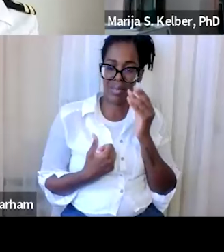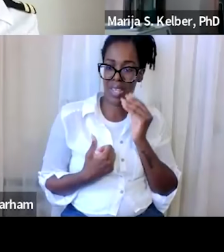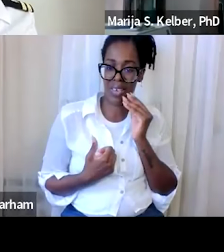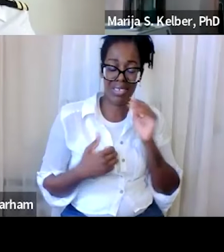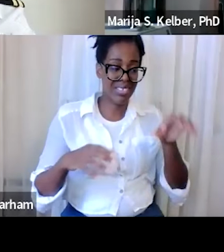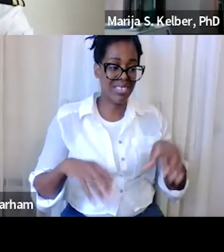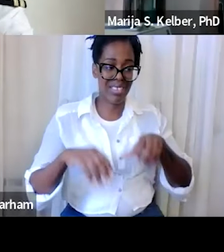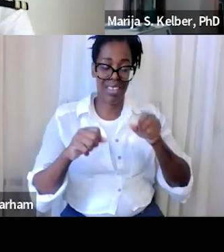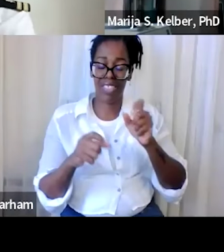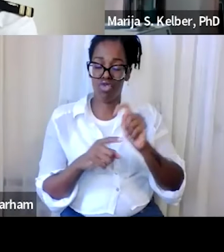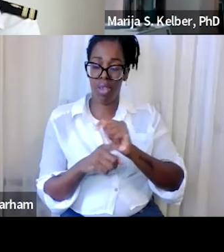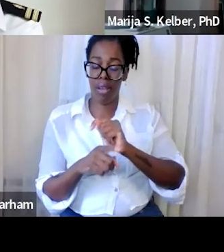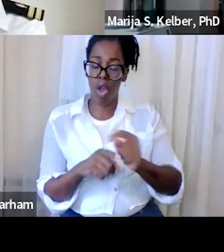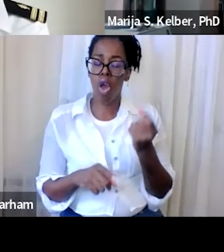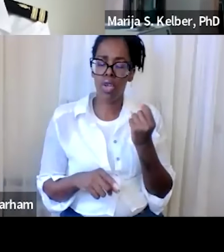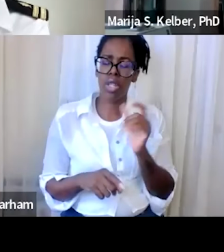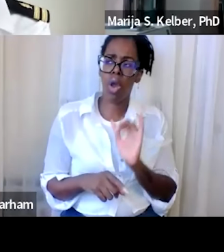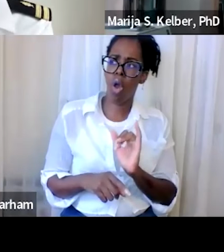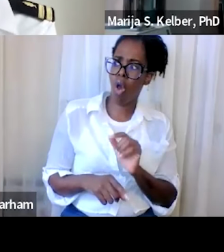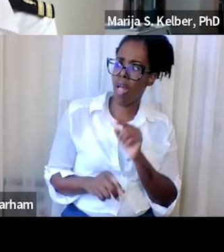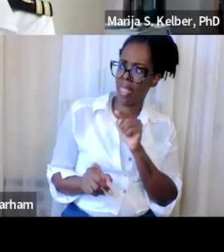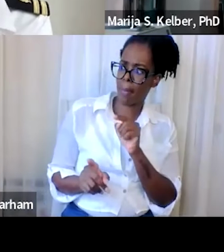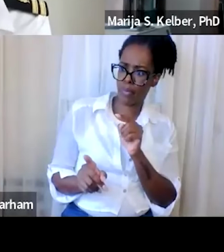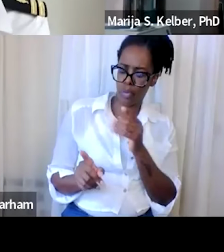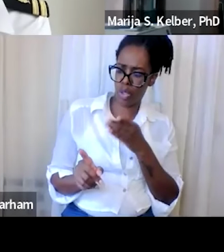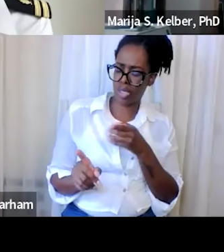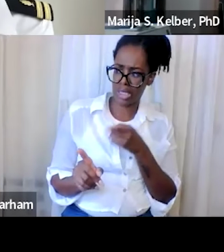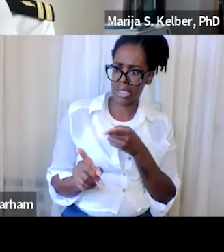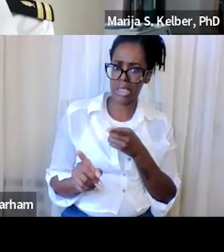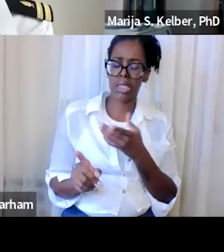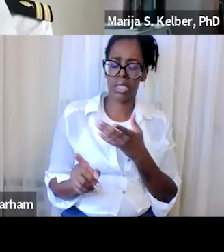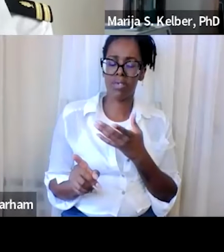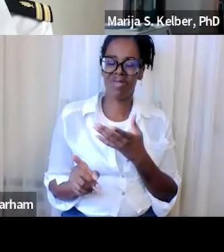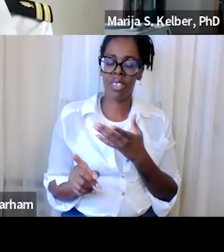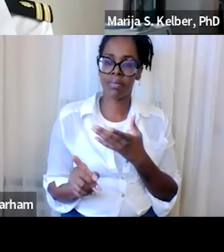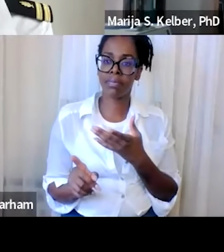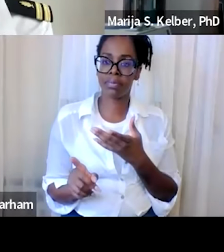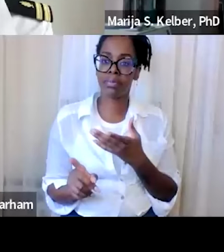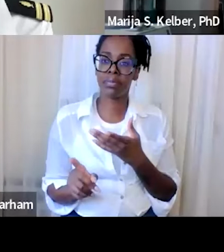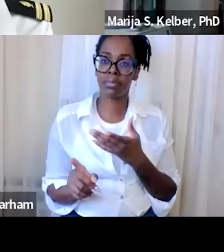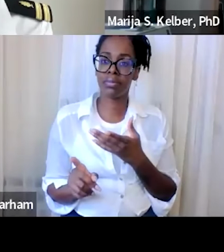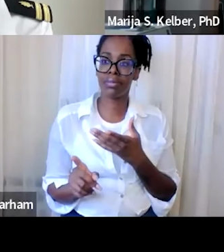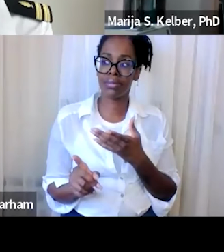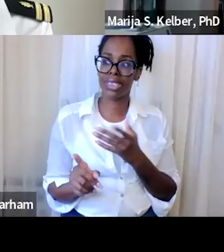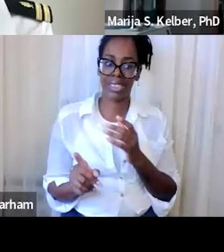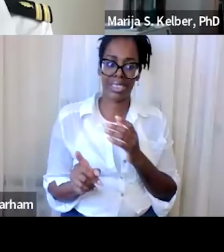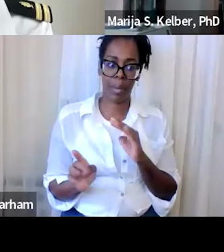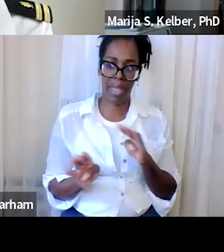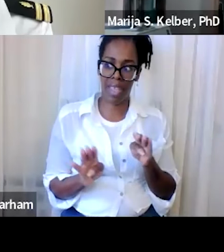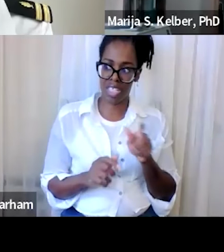understanding more about why this particular inmate or why this particular resident is acting in this particular way,